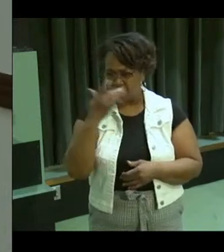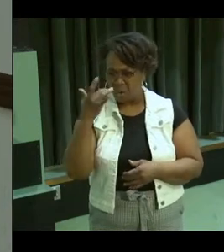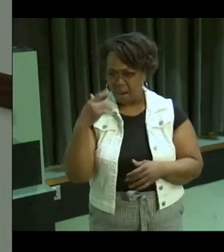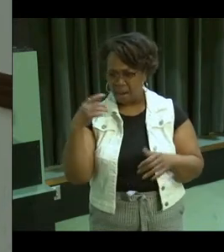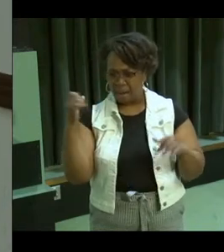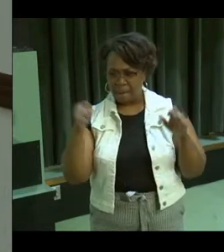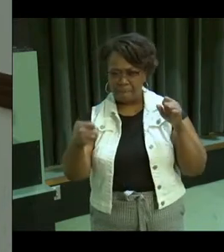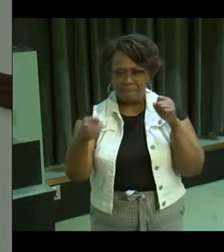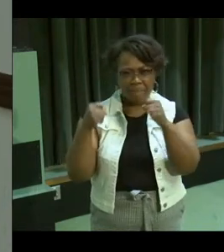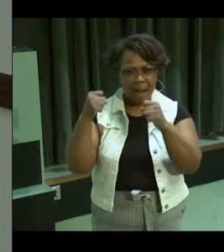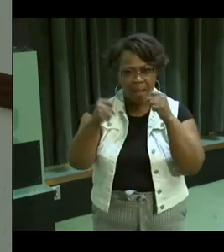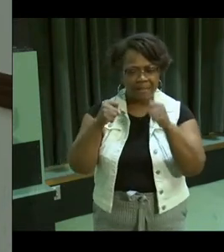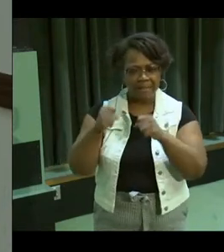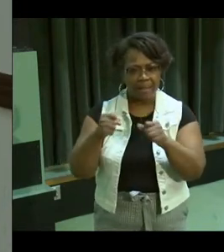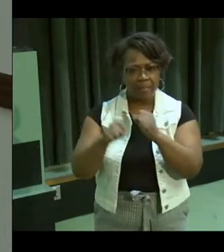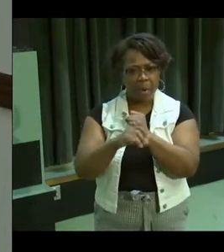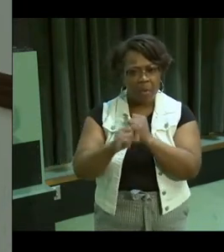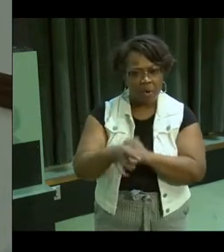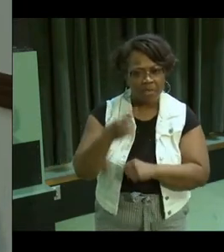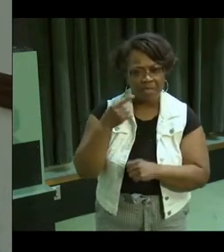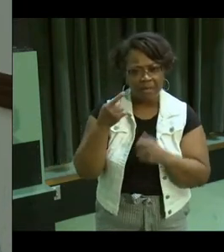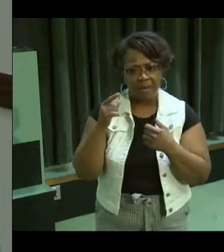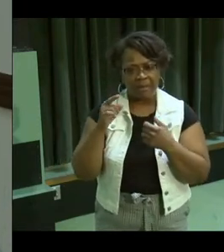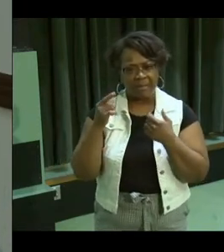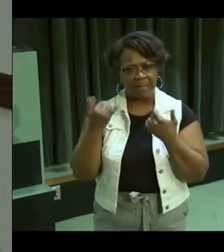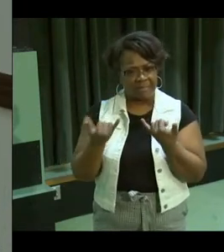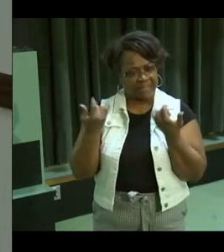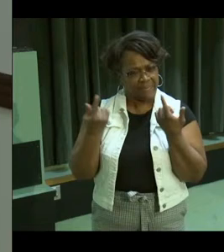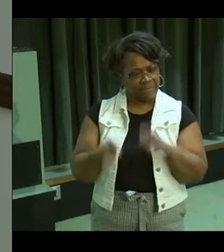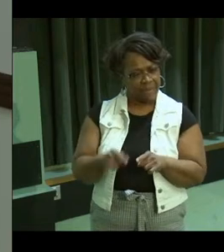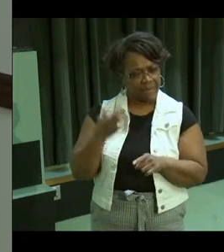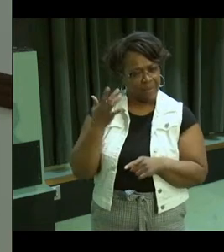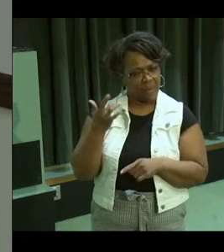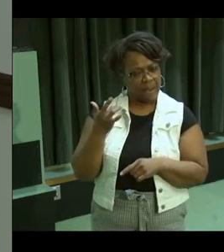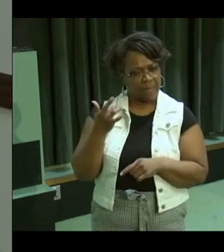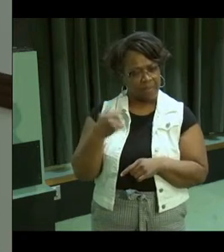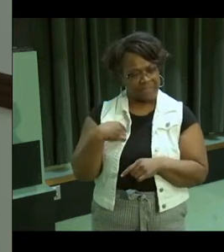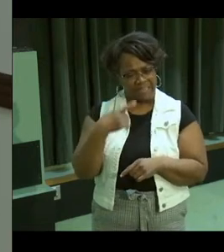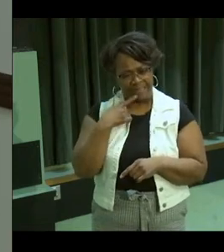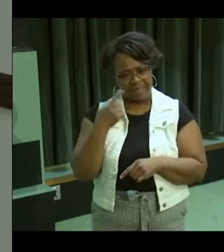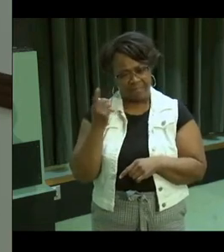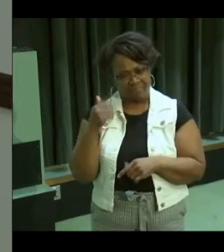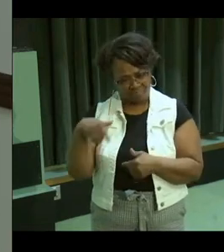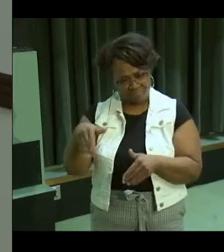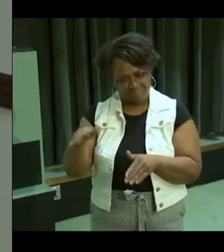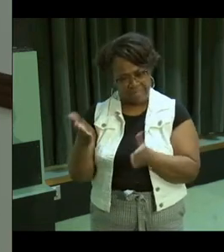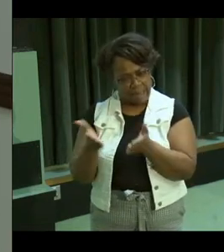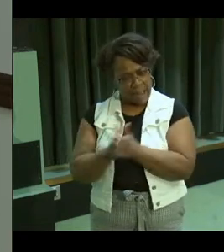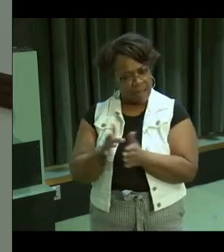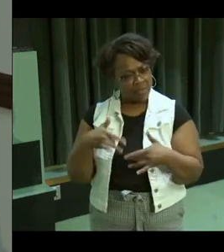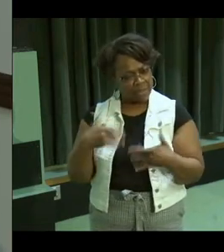is weird. Why is there boxing promoters at an event for Cesar